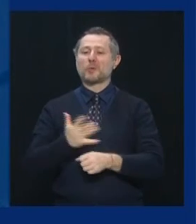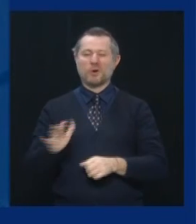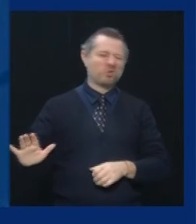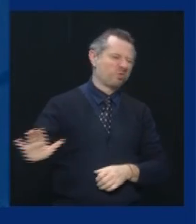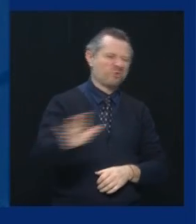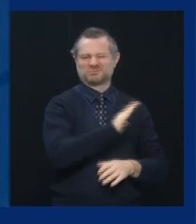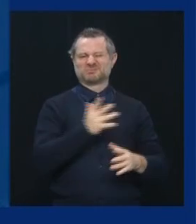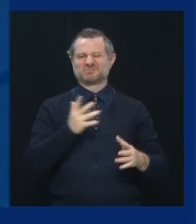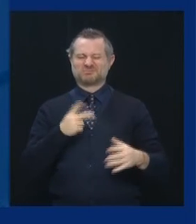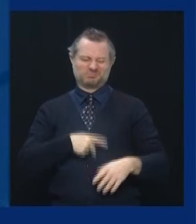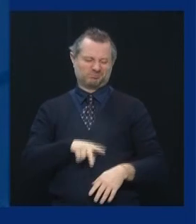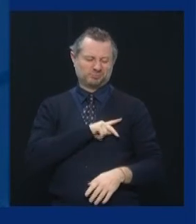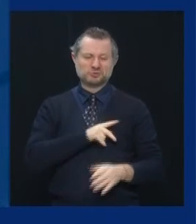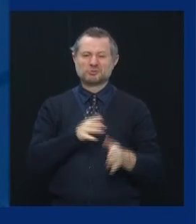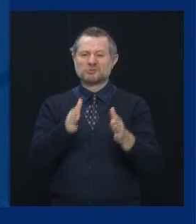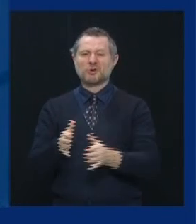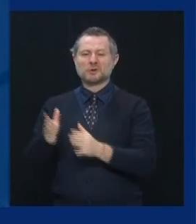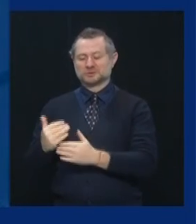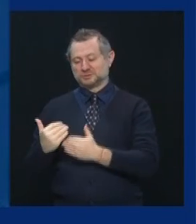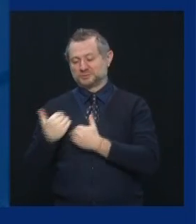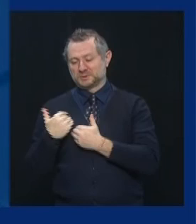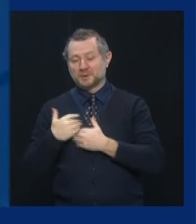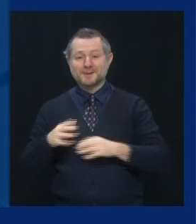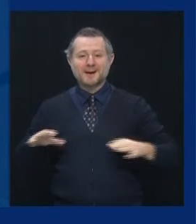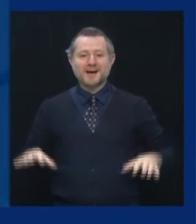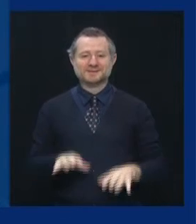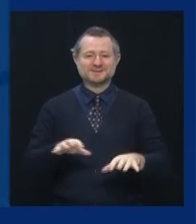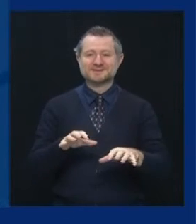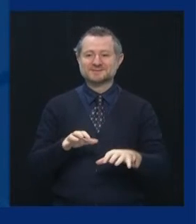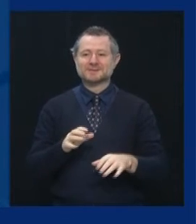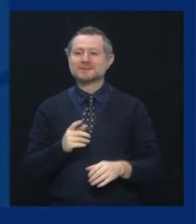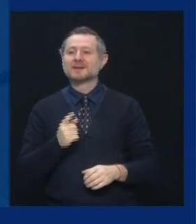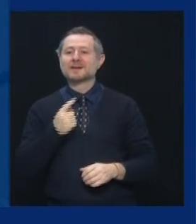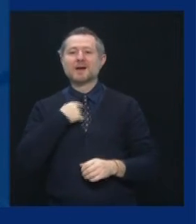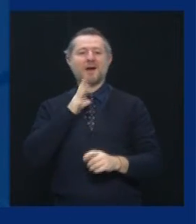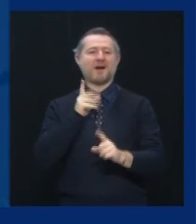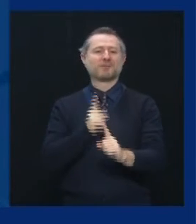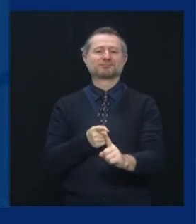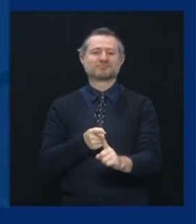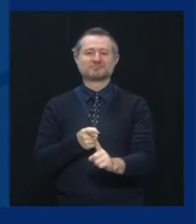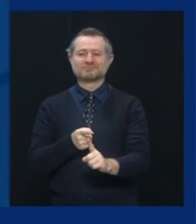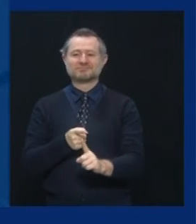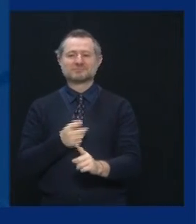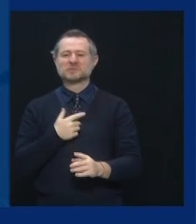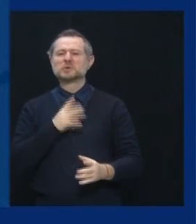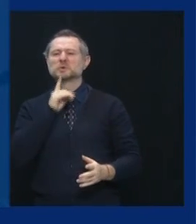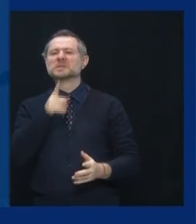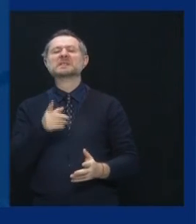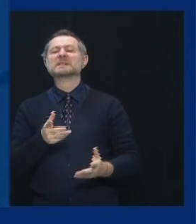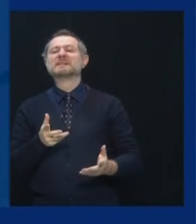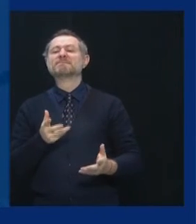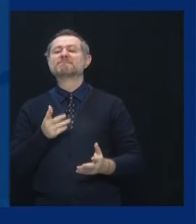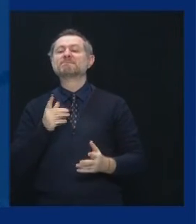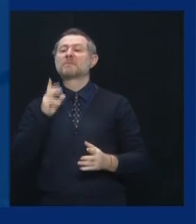FINGER LAKES IS AT TEN. IT IS A FUNCTION OF PERSONAL